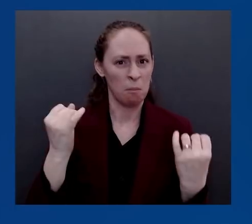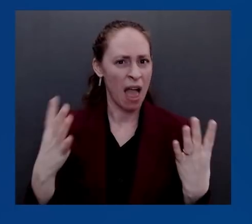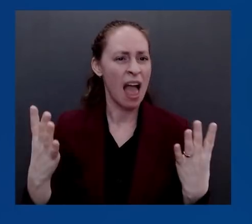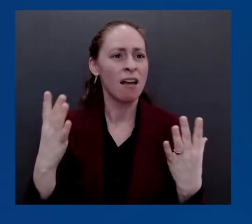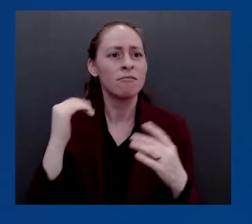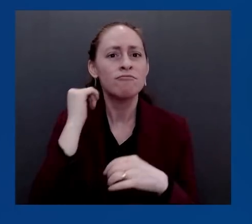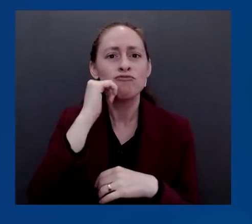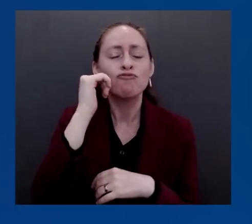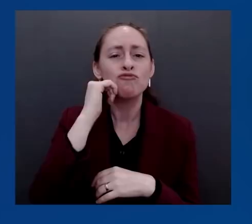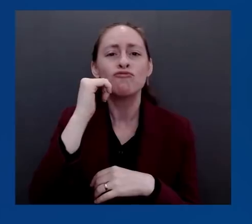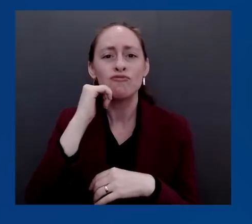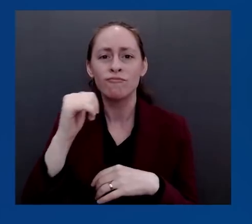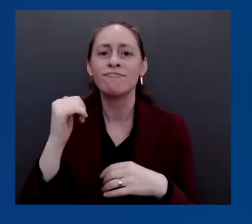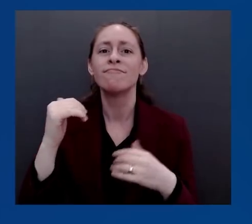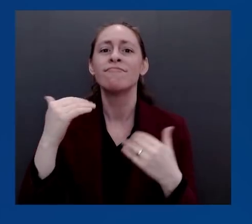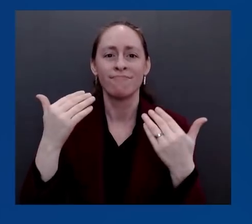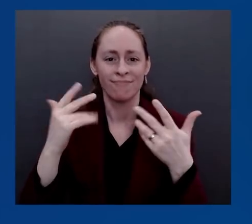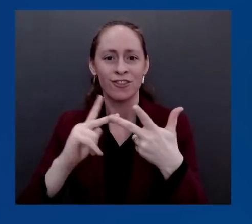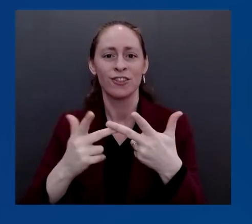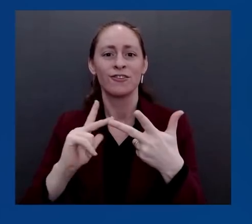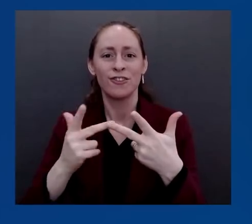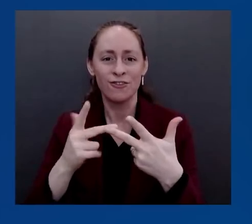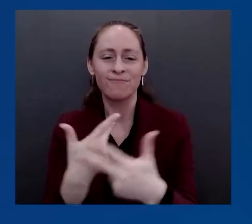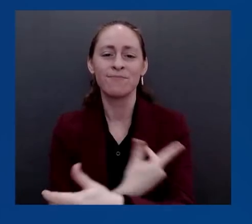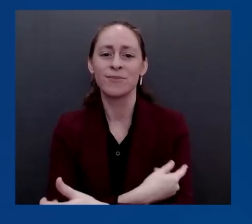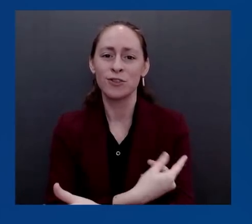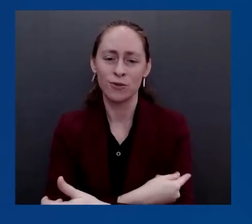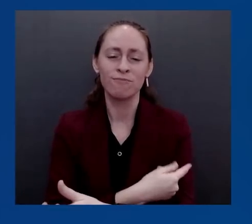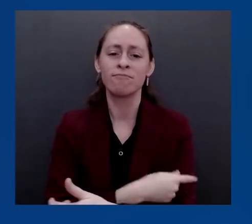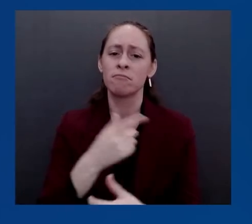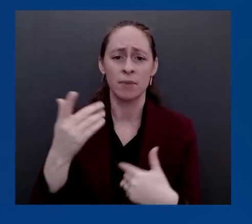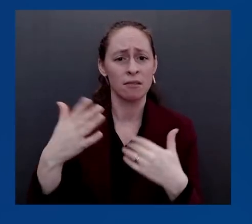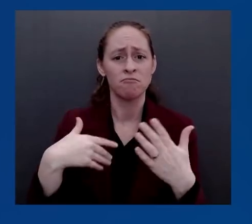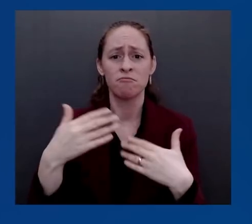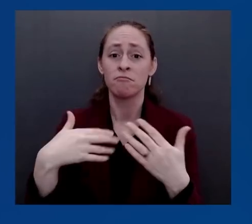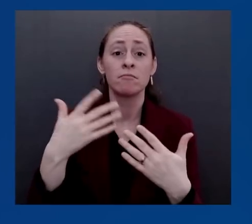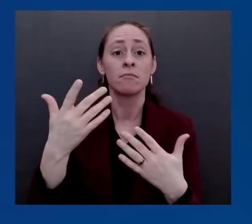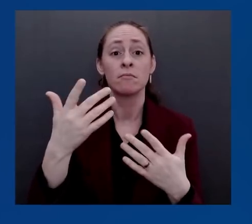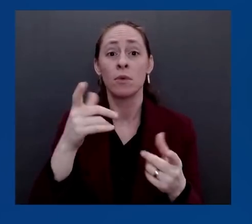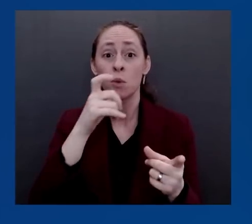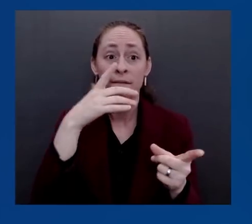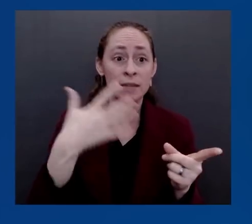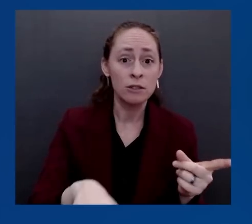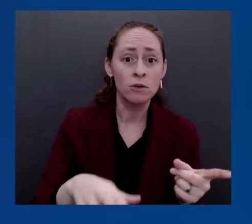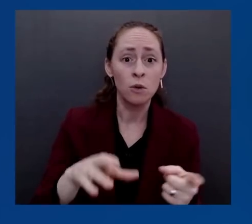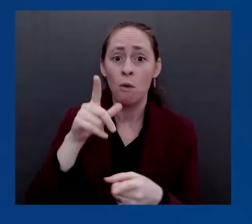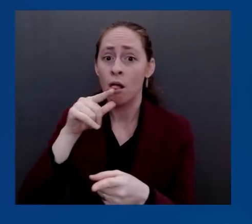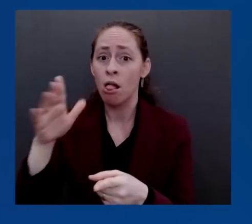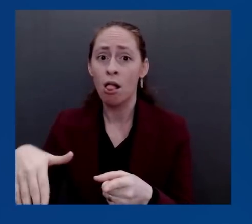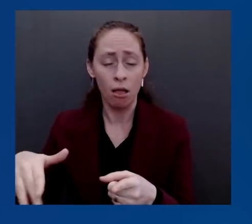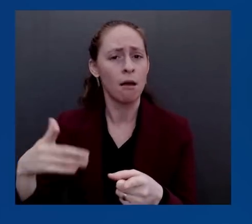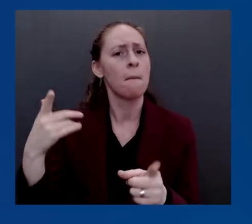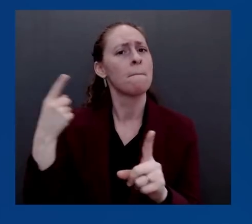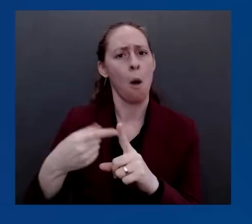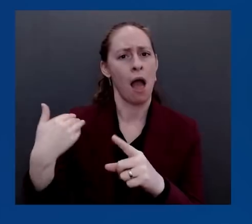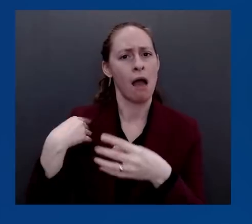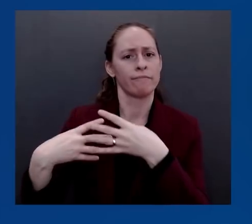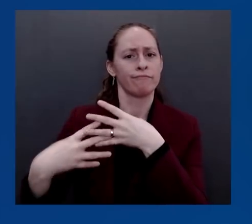we have strong tools, including free at-home tests and free high-quality masks that provide added layers of protection.